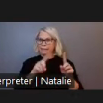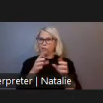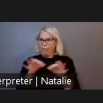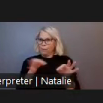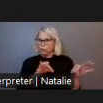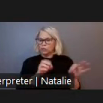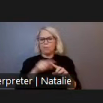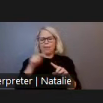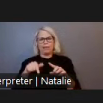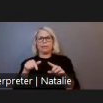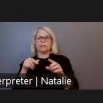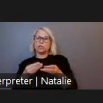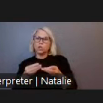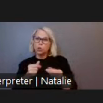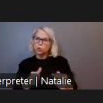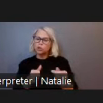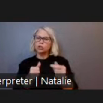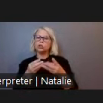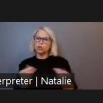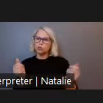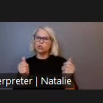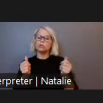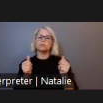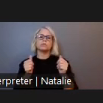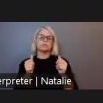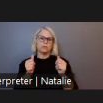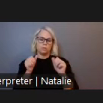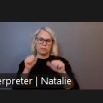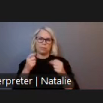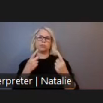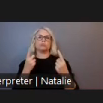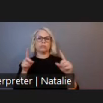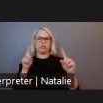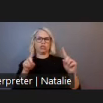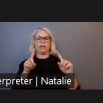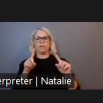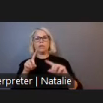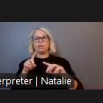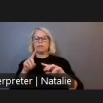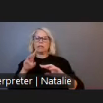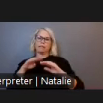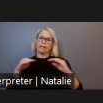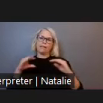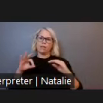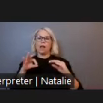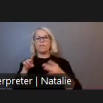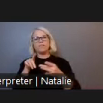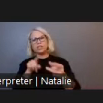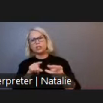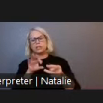This solution was really able to achieve the level of efficiency of the translation we